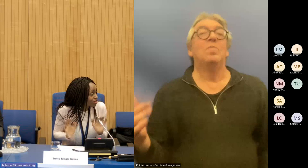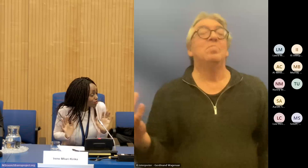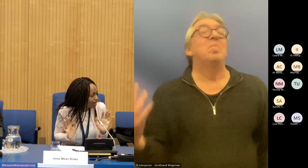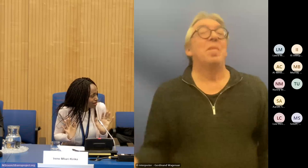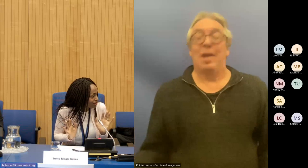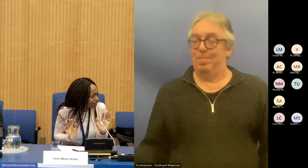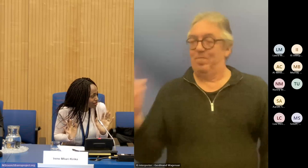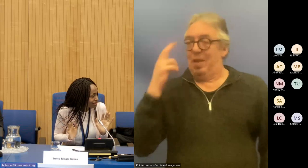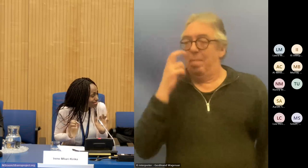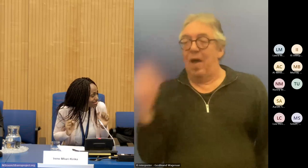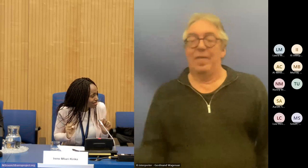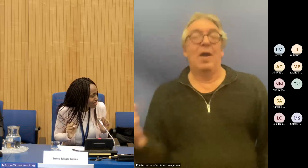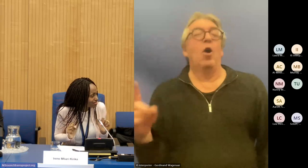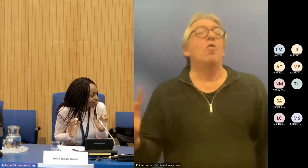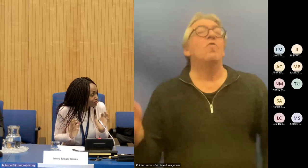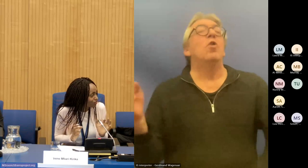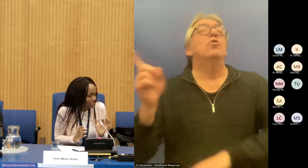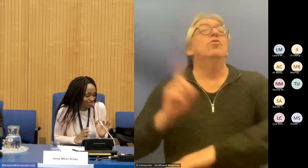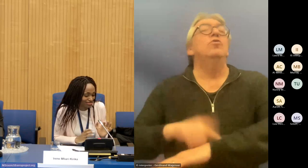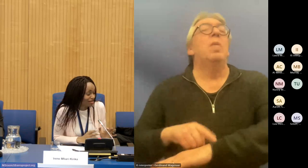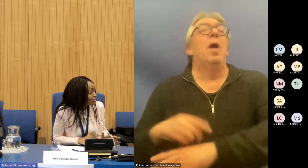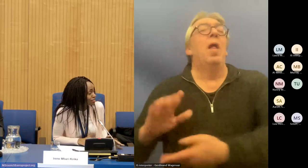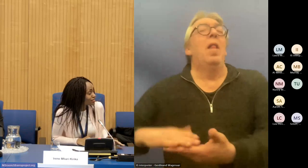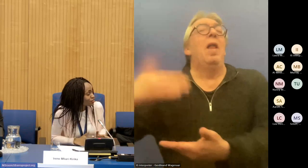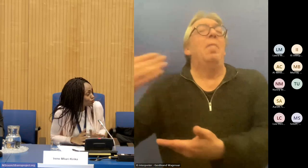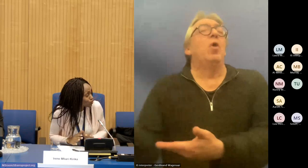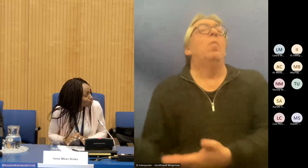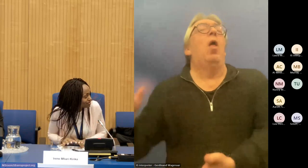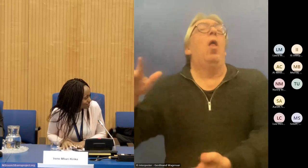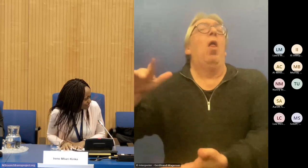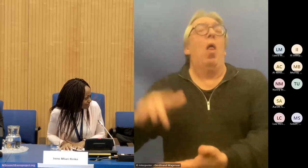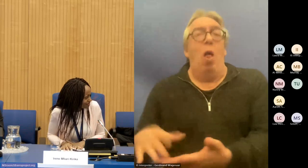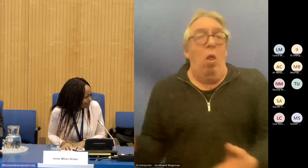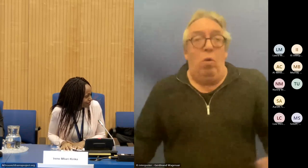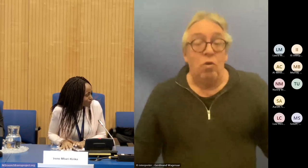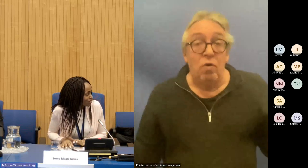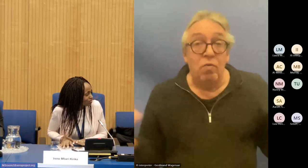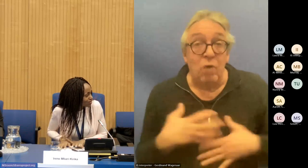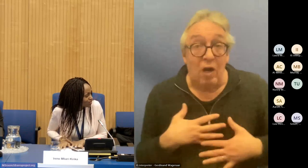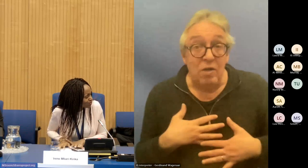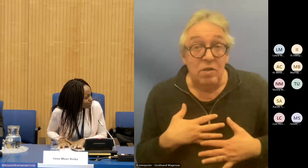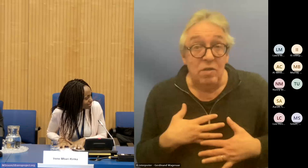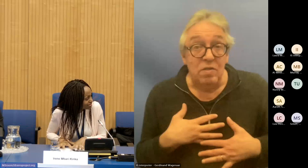they cry. They are scared, they are frightened. It can take two months for that child to really get